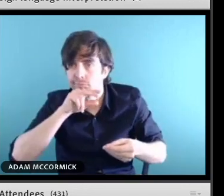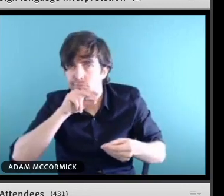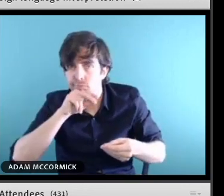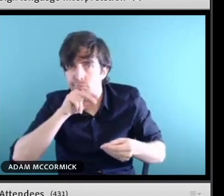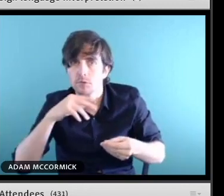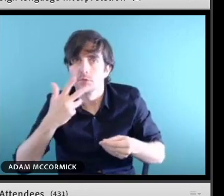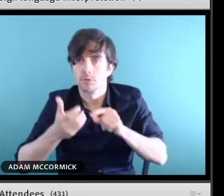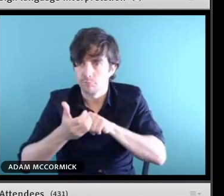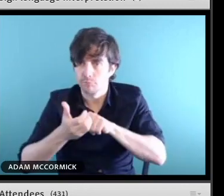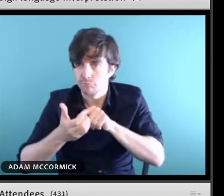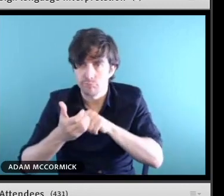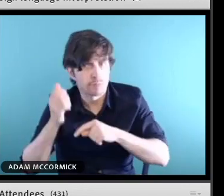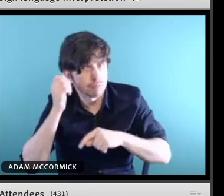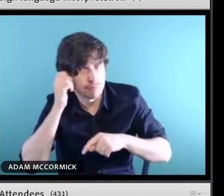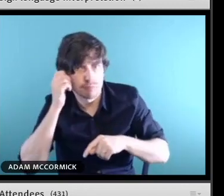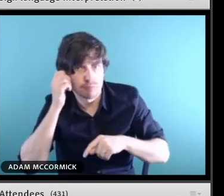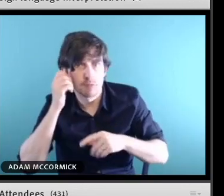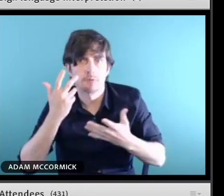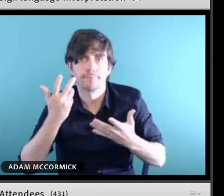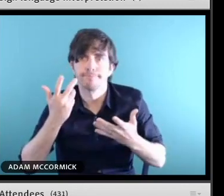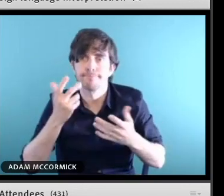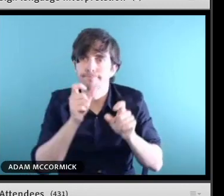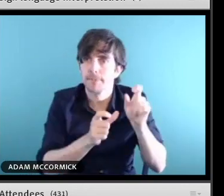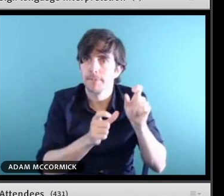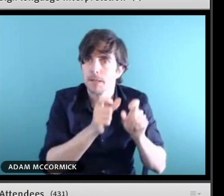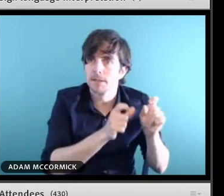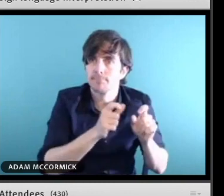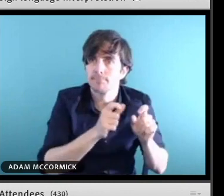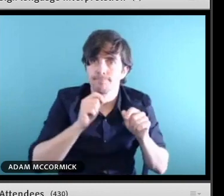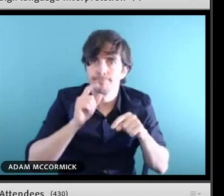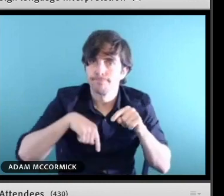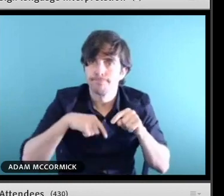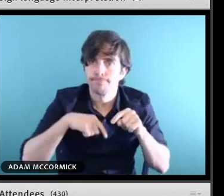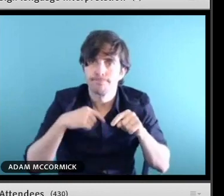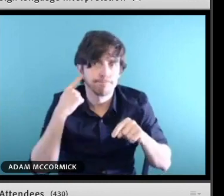But also other people with other impairments also like if you don't have a radio. They